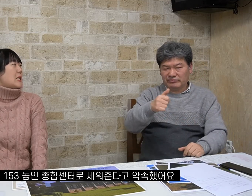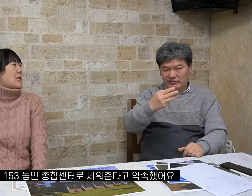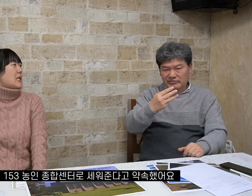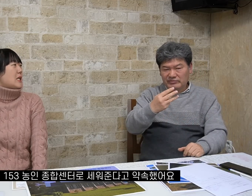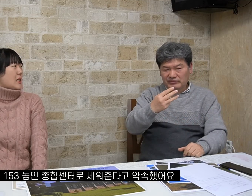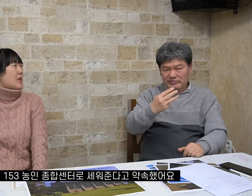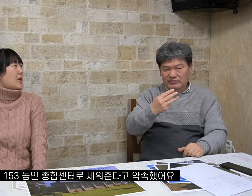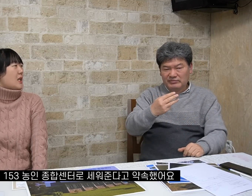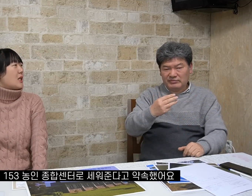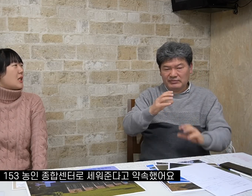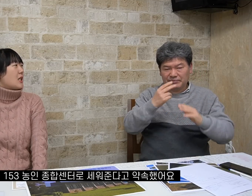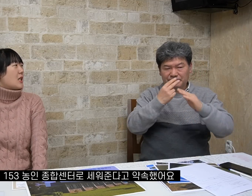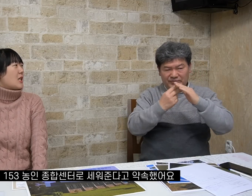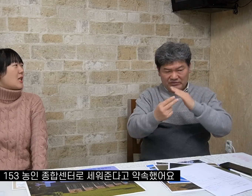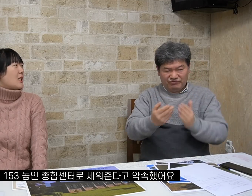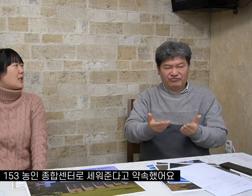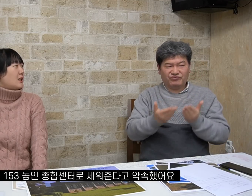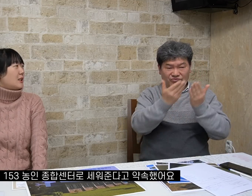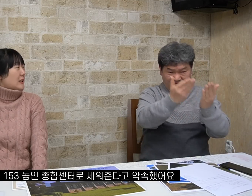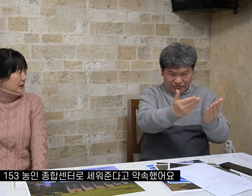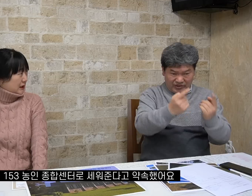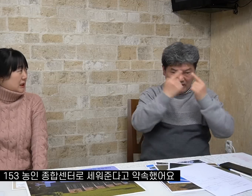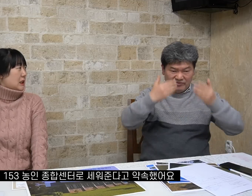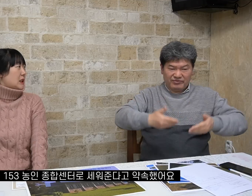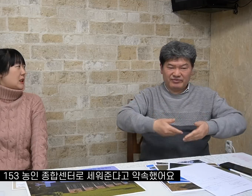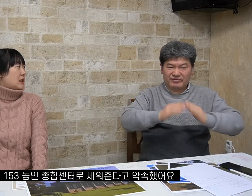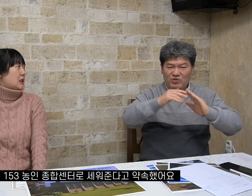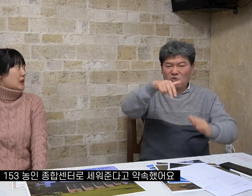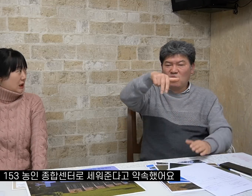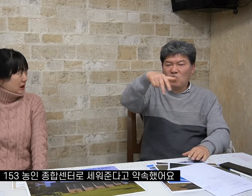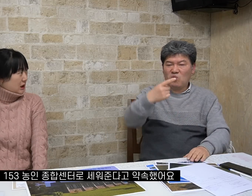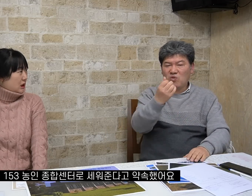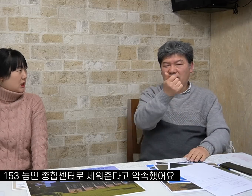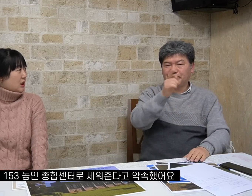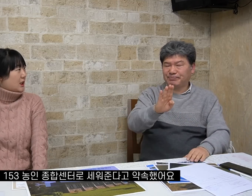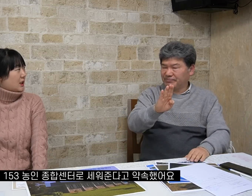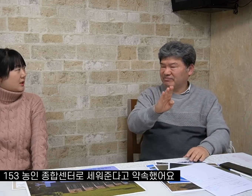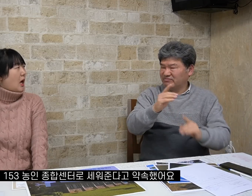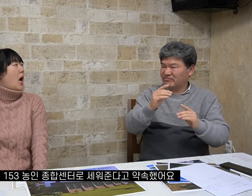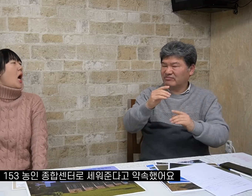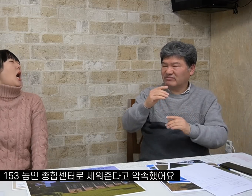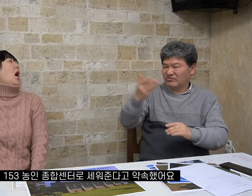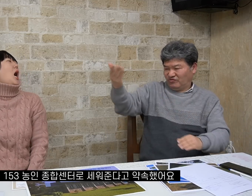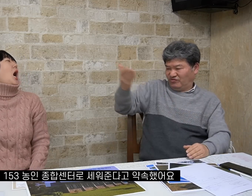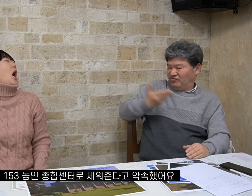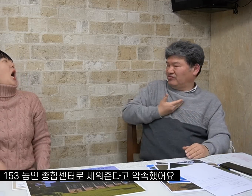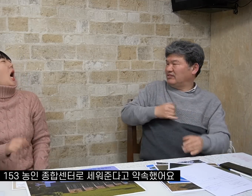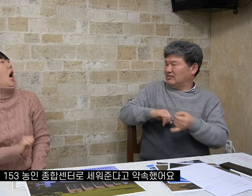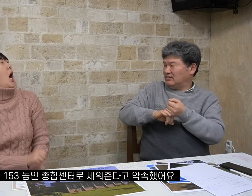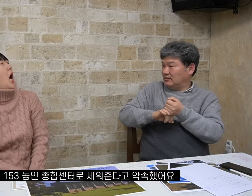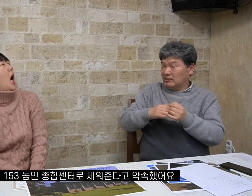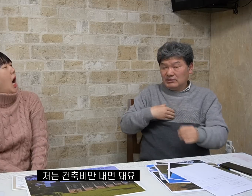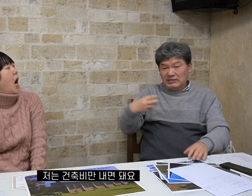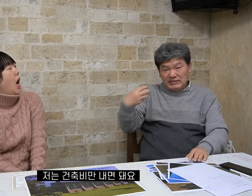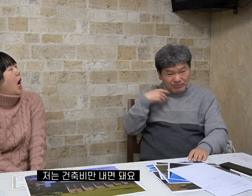153 Global Vision promised to build a university and give it comprehensively.